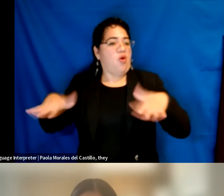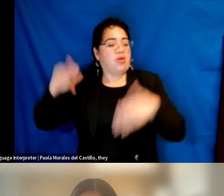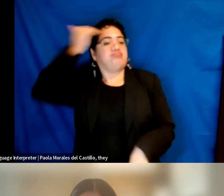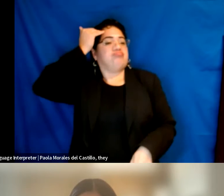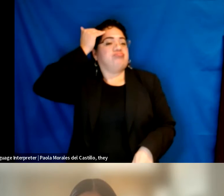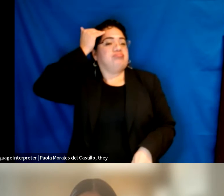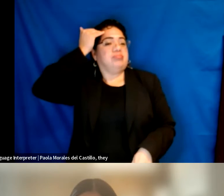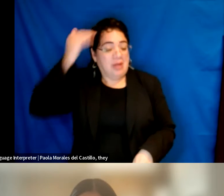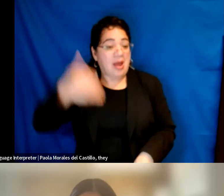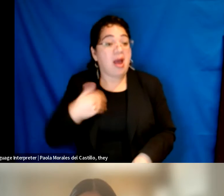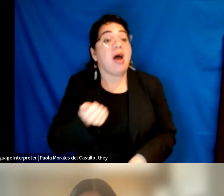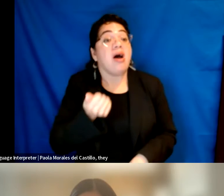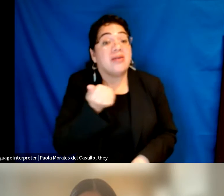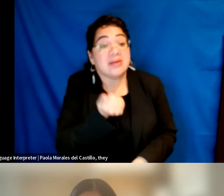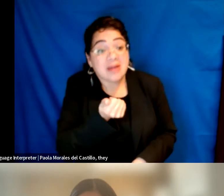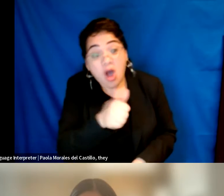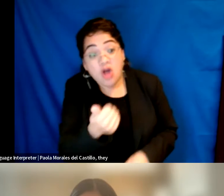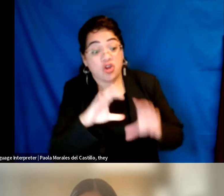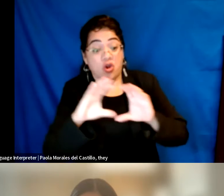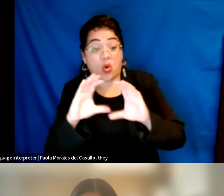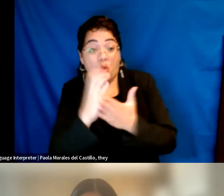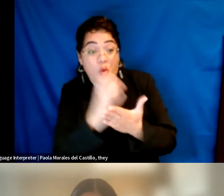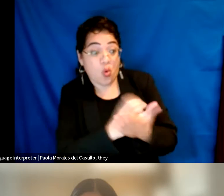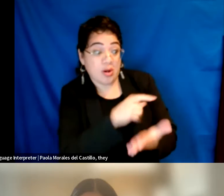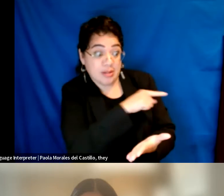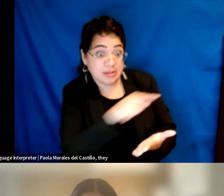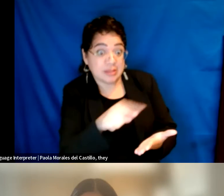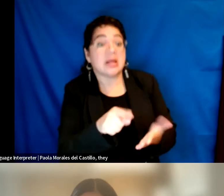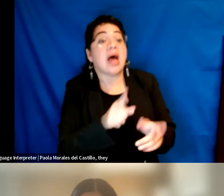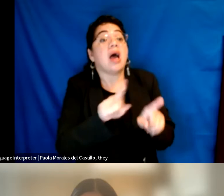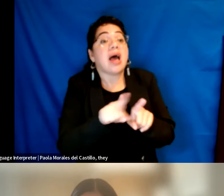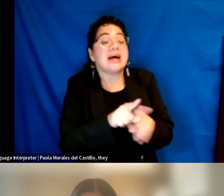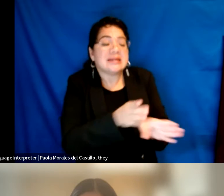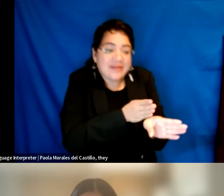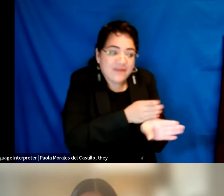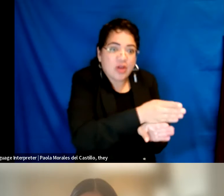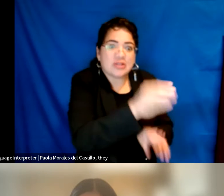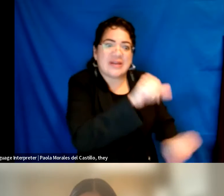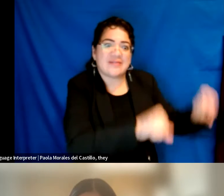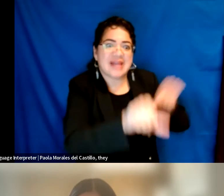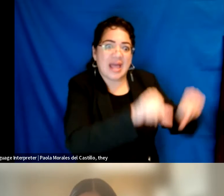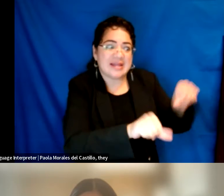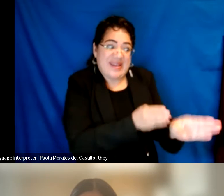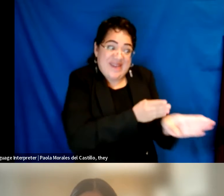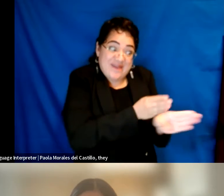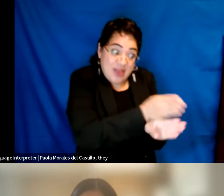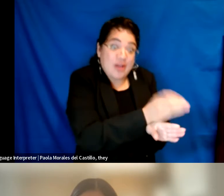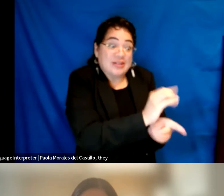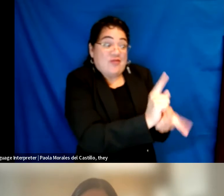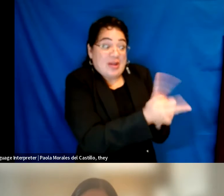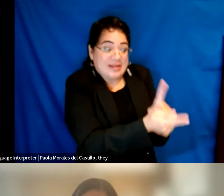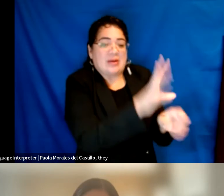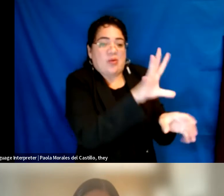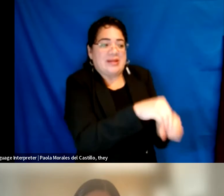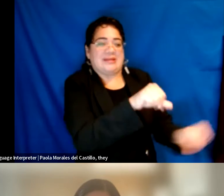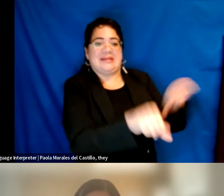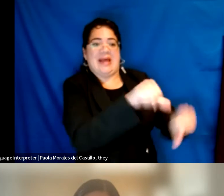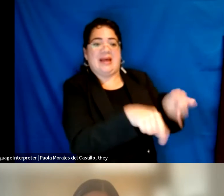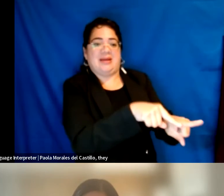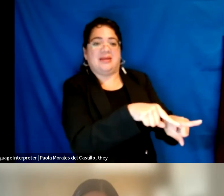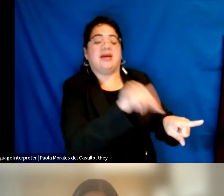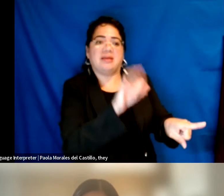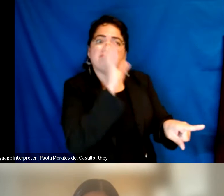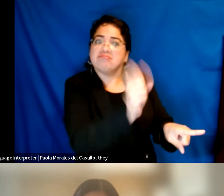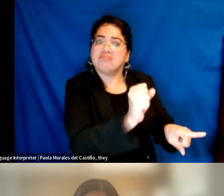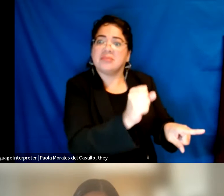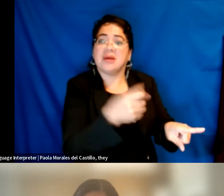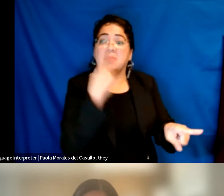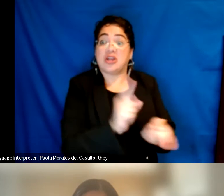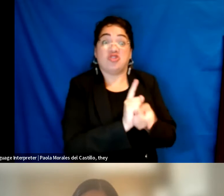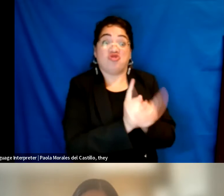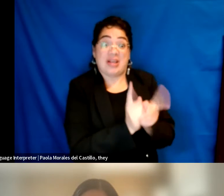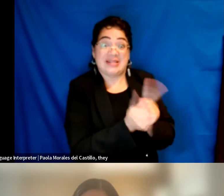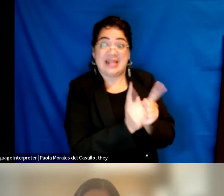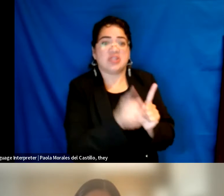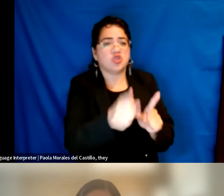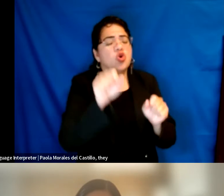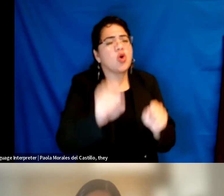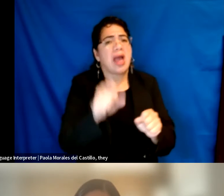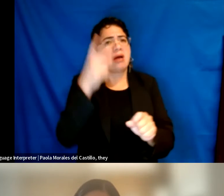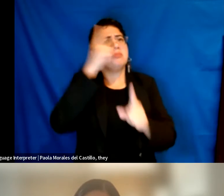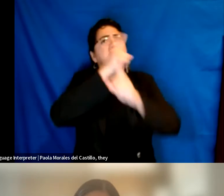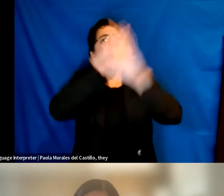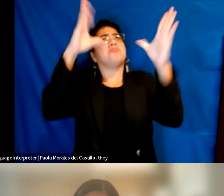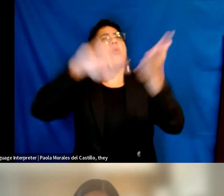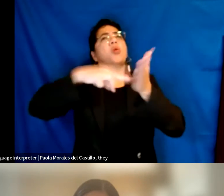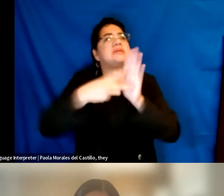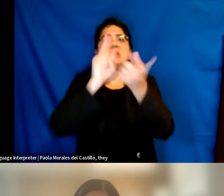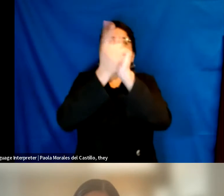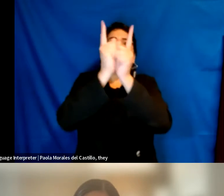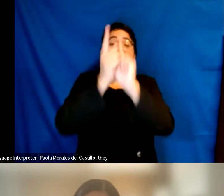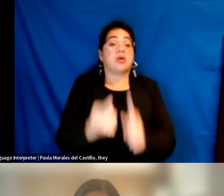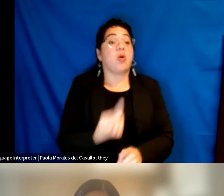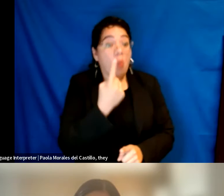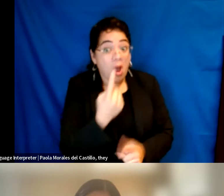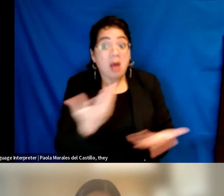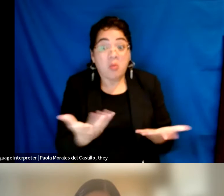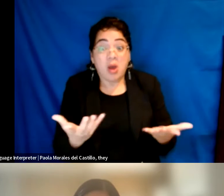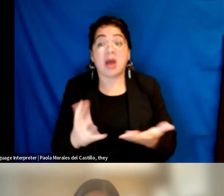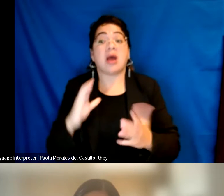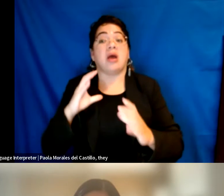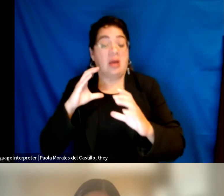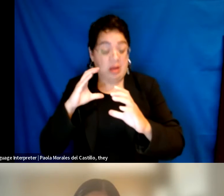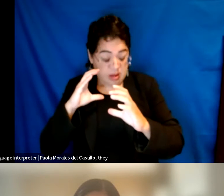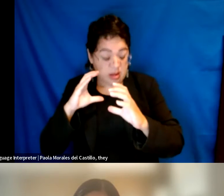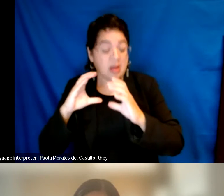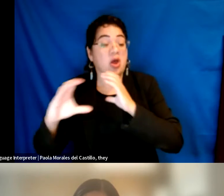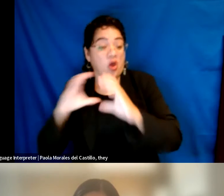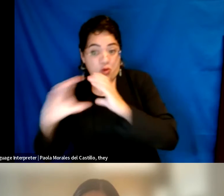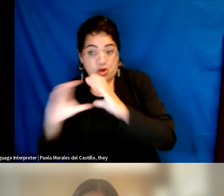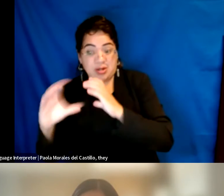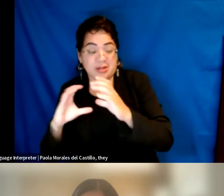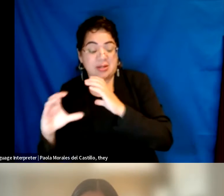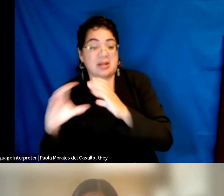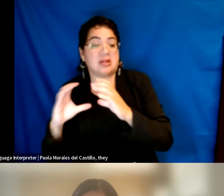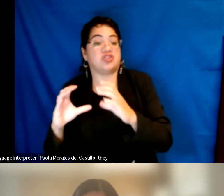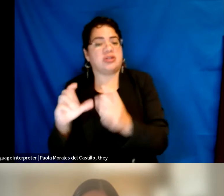Rebecca Tarvin (she/her): the classes where we talk about translation as a field of science, and this was very interesting for me to learn about as well, because you can think about translation in so many ways. Um one of which is, you know, communicating to a non-scientific audience, that's a type of translation one